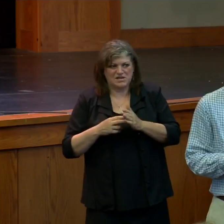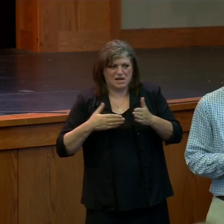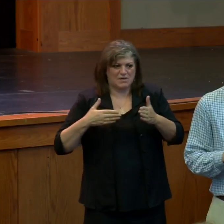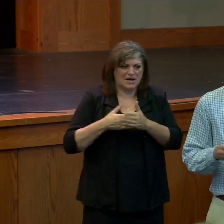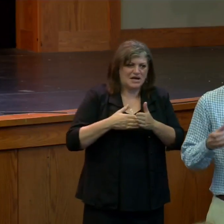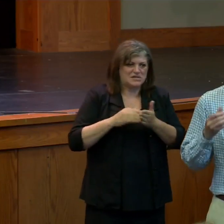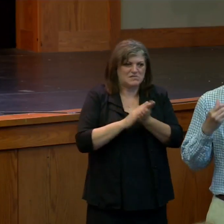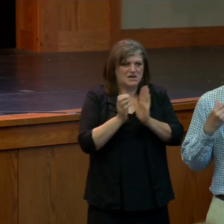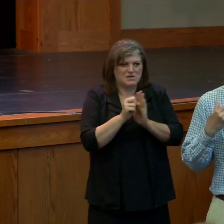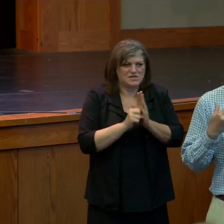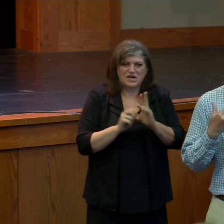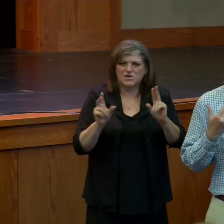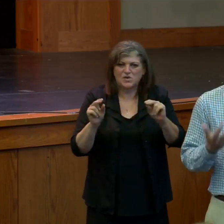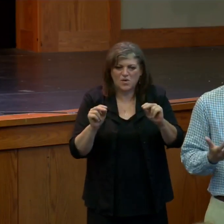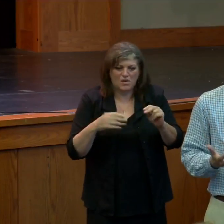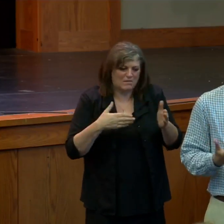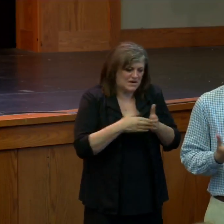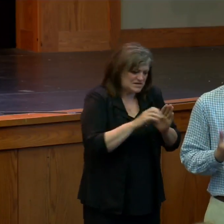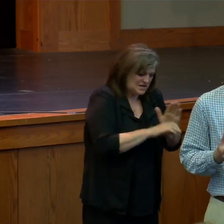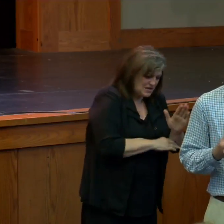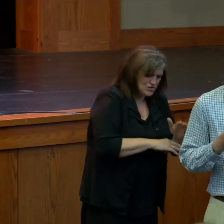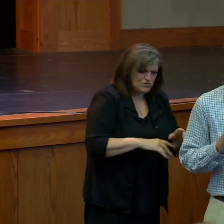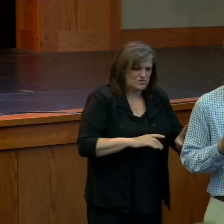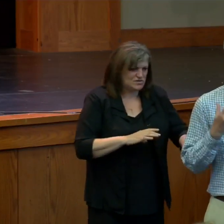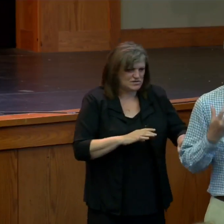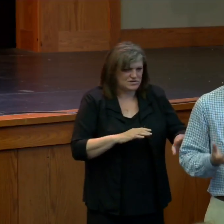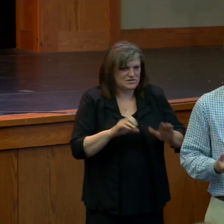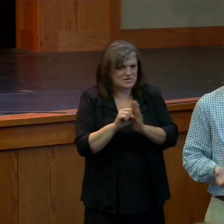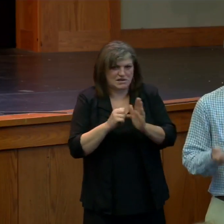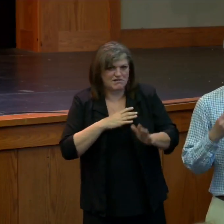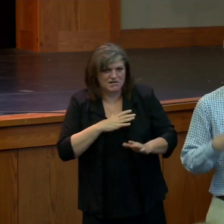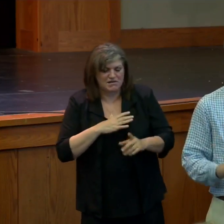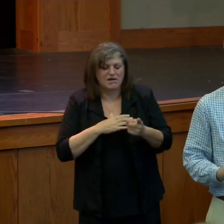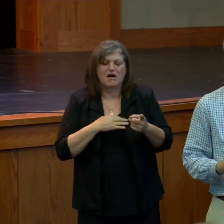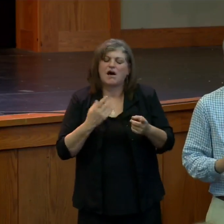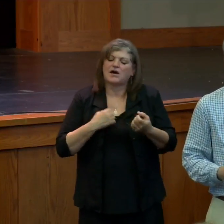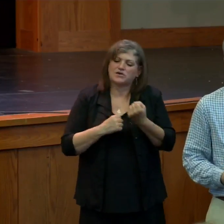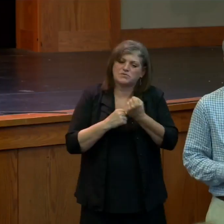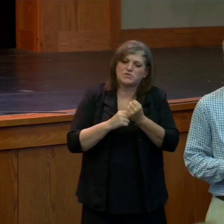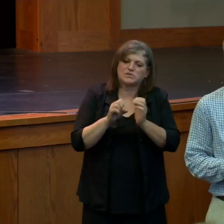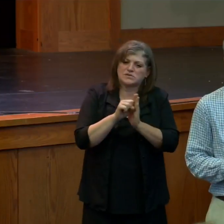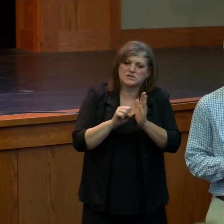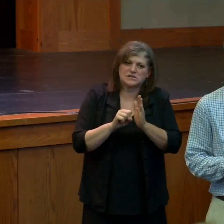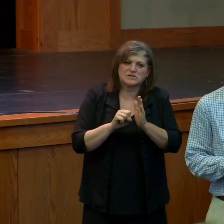STATEHOOD. I FULLY SUPPORT HAVING THE PEOPLE OF D.C. EXPRESS THEIR SUPPORT FOR STATEHOOD IN A REFERENDUM IN NOVEMBER.